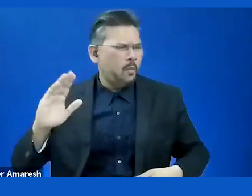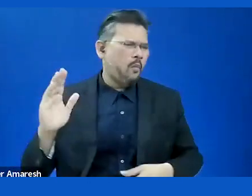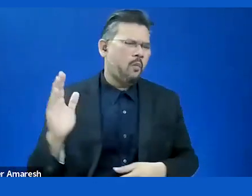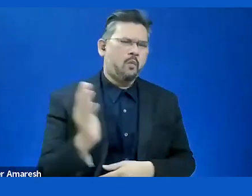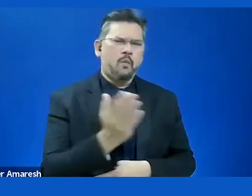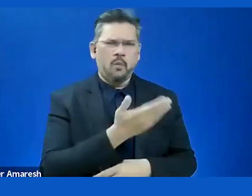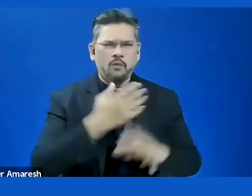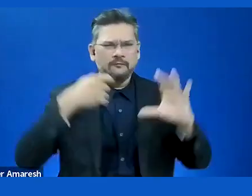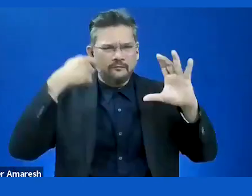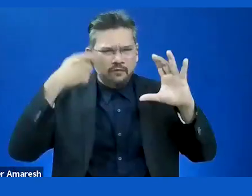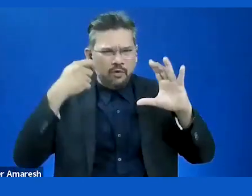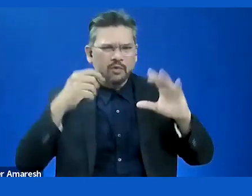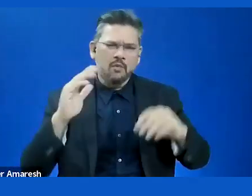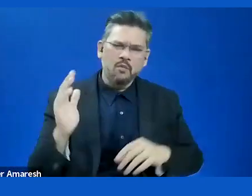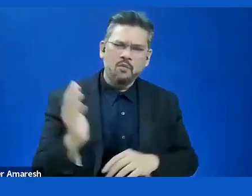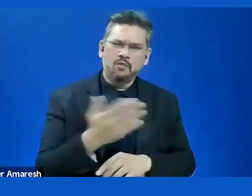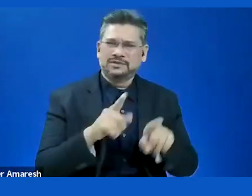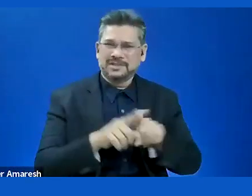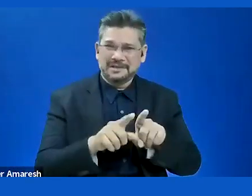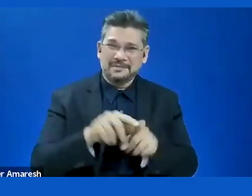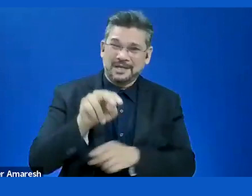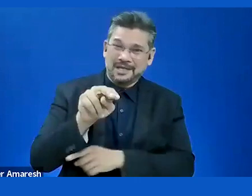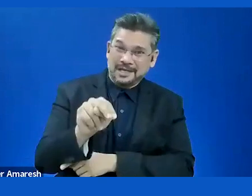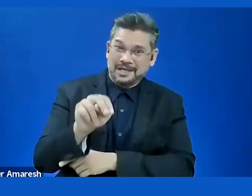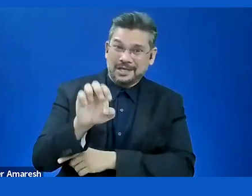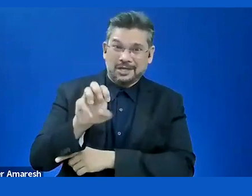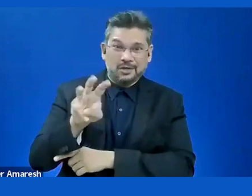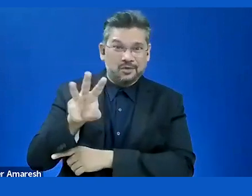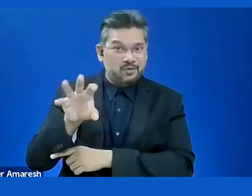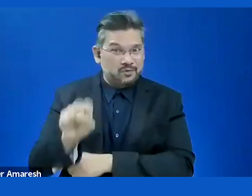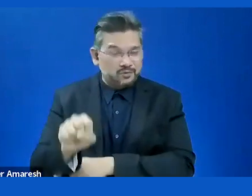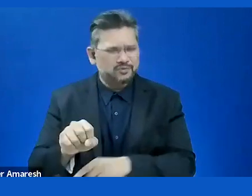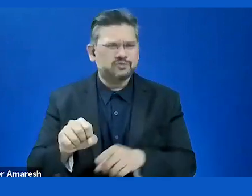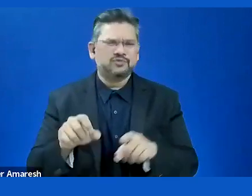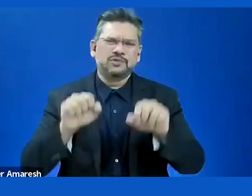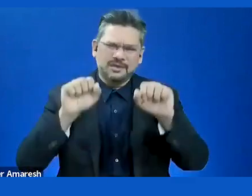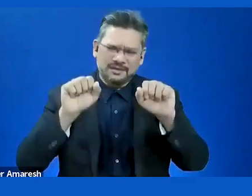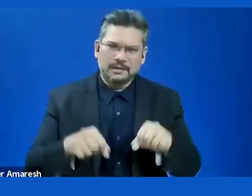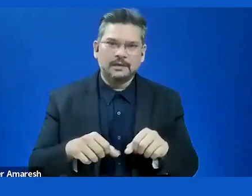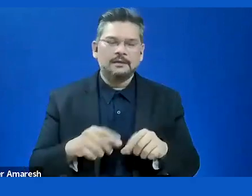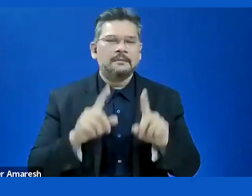reels. Unfortunately at the moment, I can do so only in the major languages such as English,